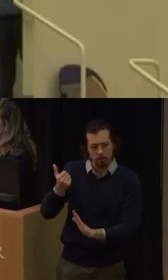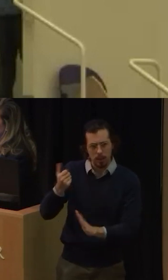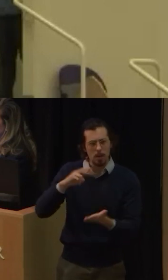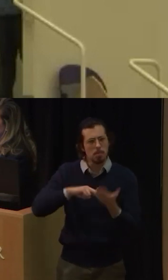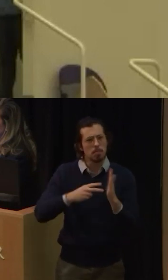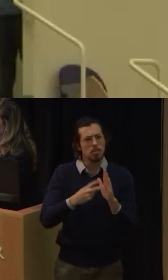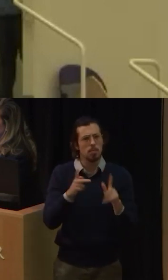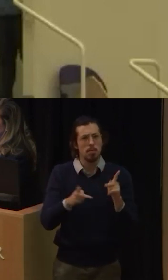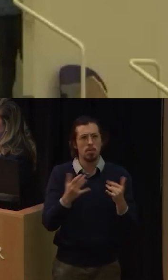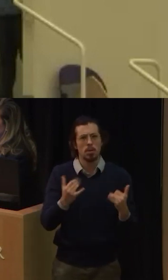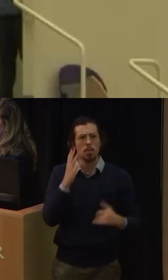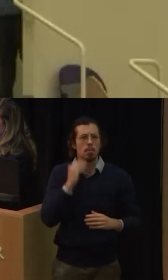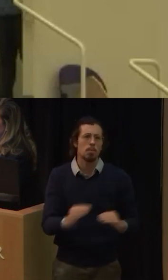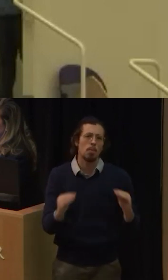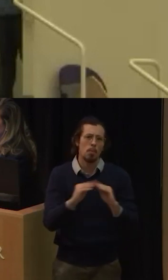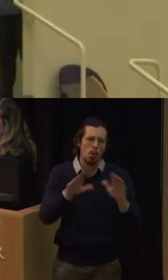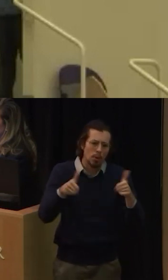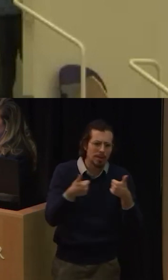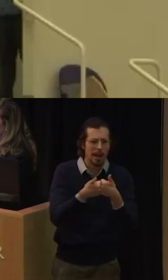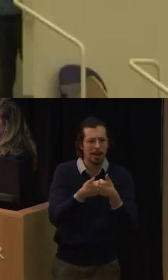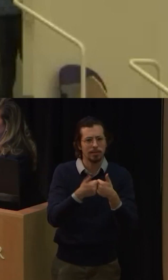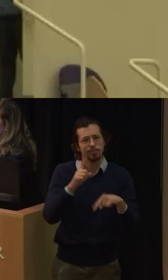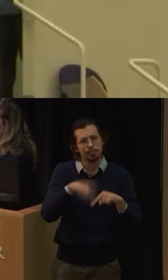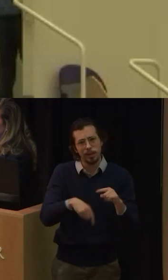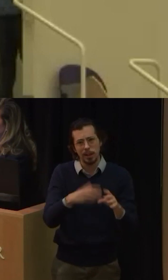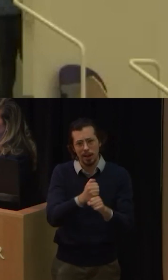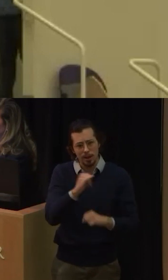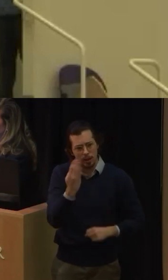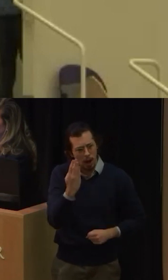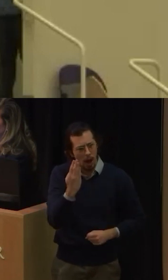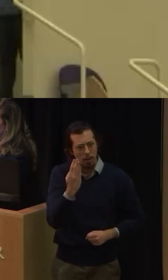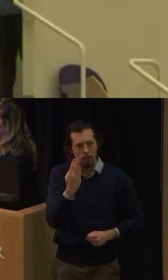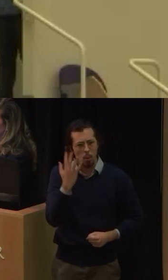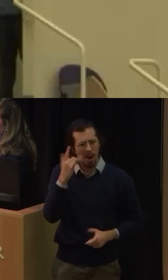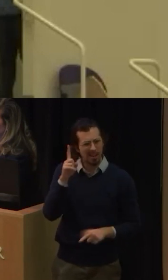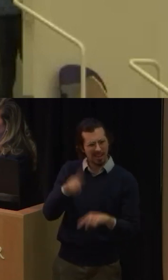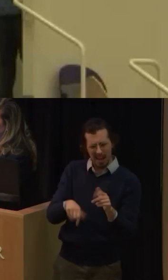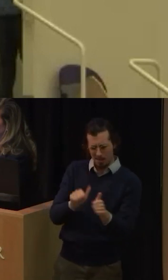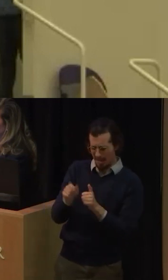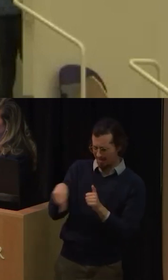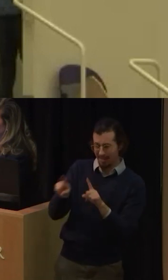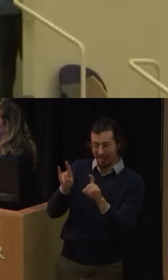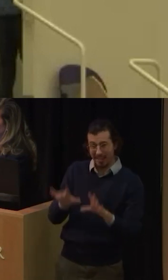for people to get good-paying jobs because they can't pass these exams.